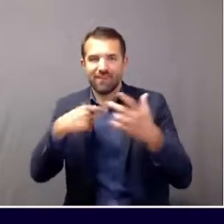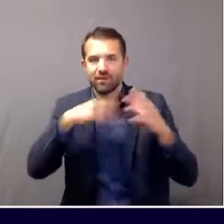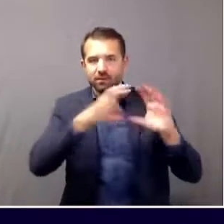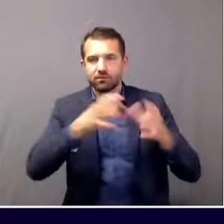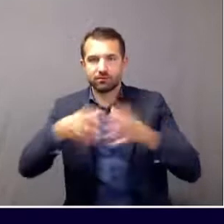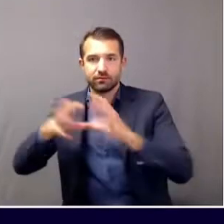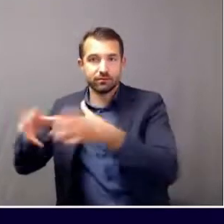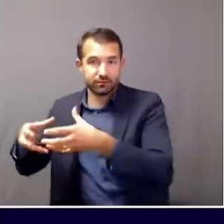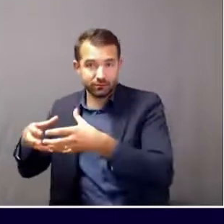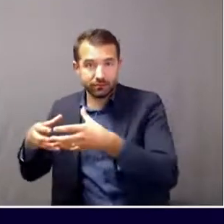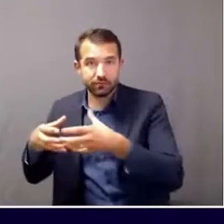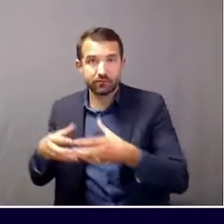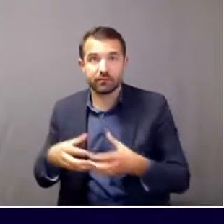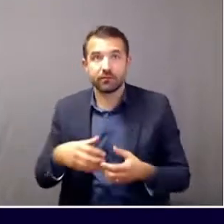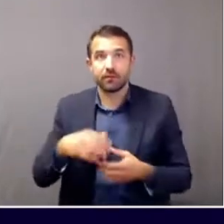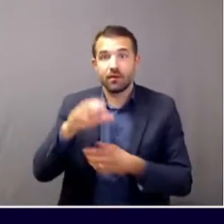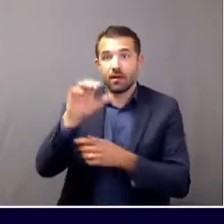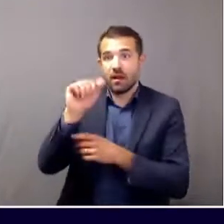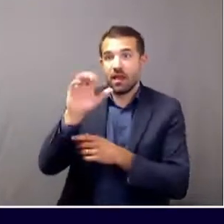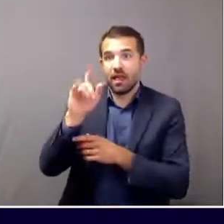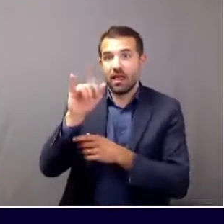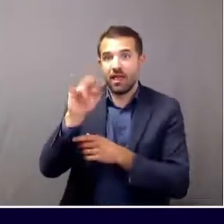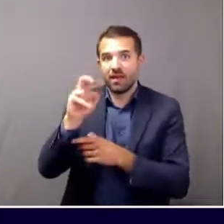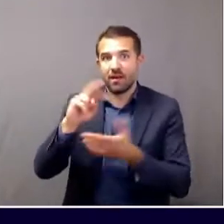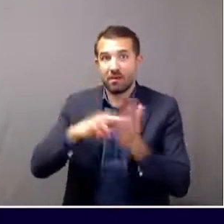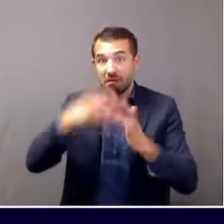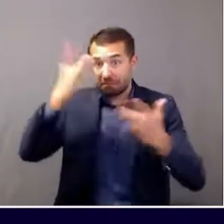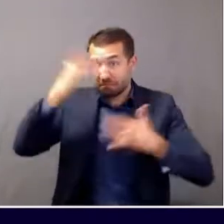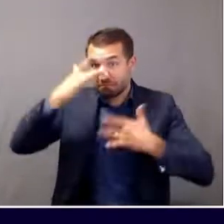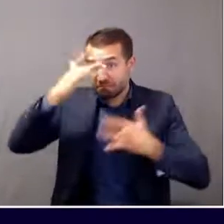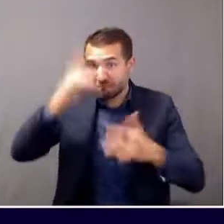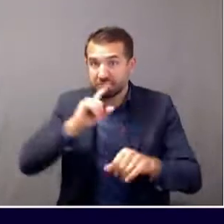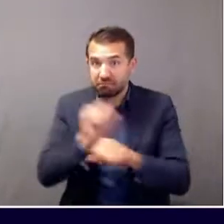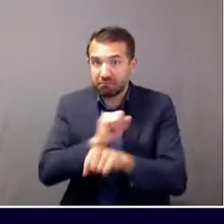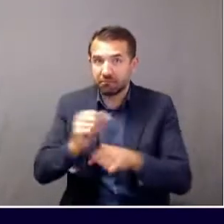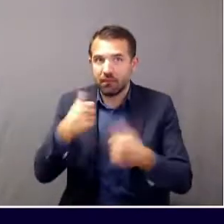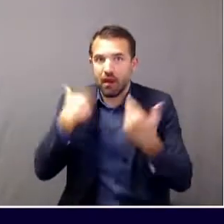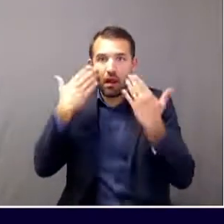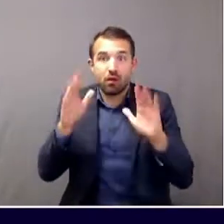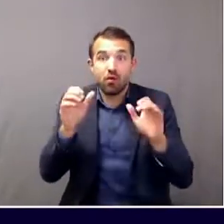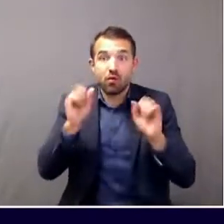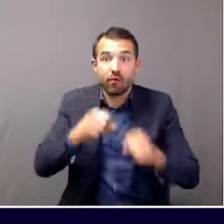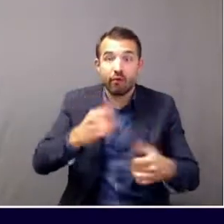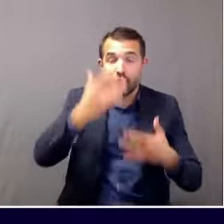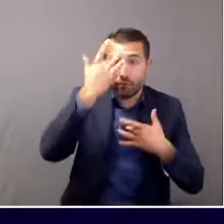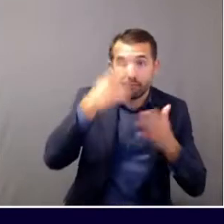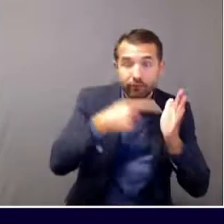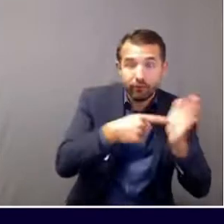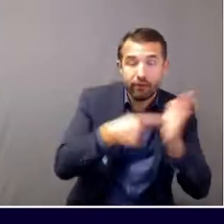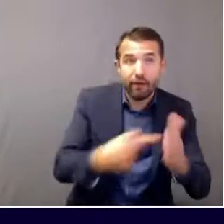they are actively infectious and we we don't necessarily know